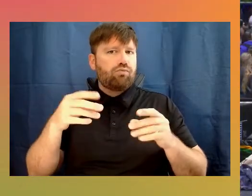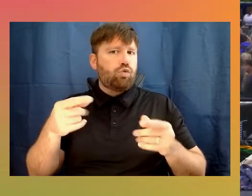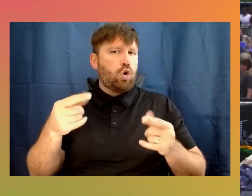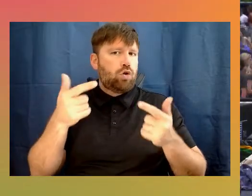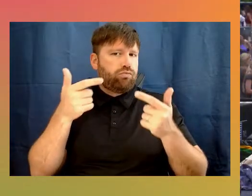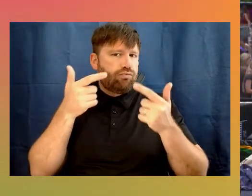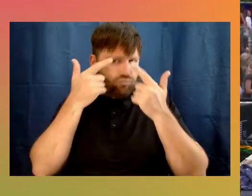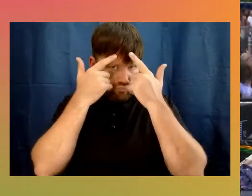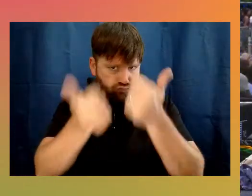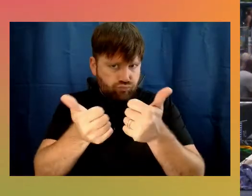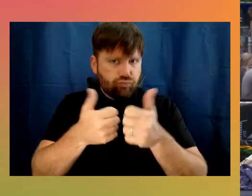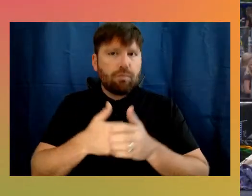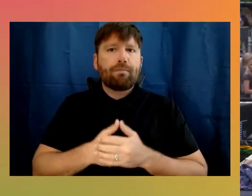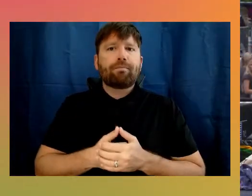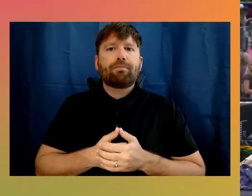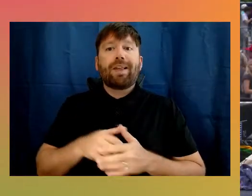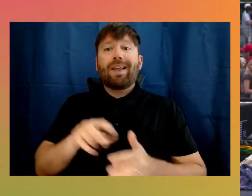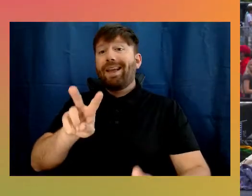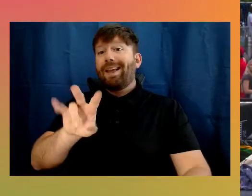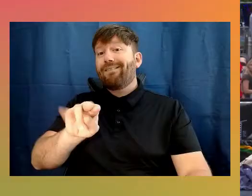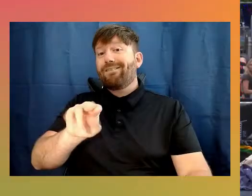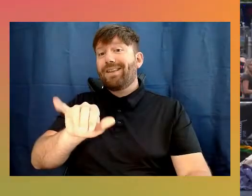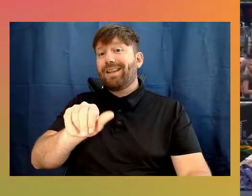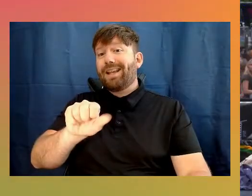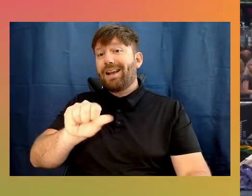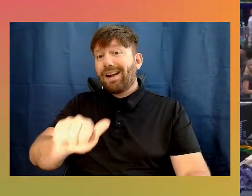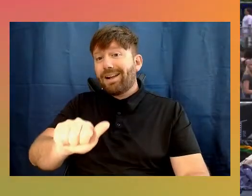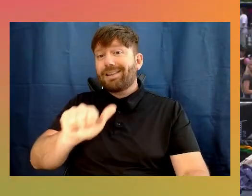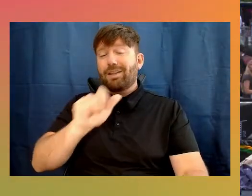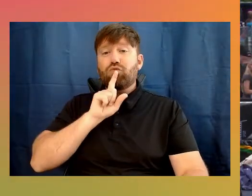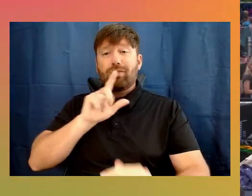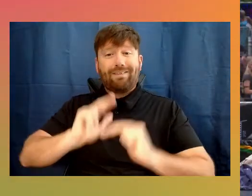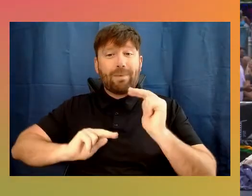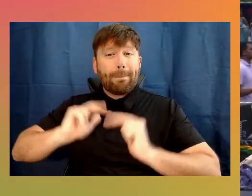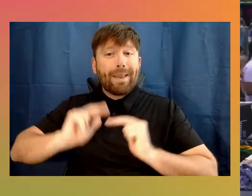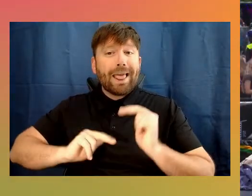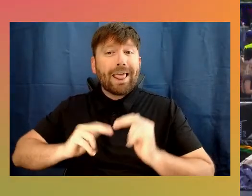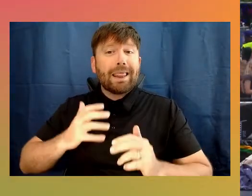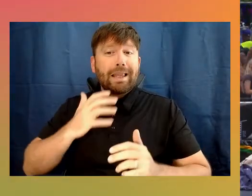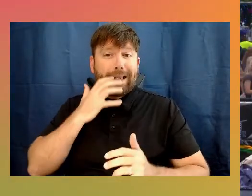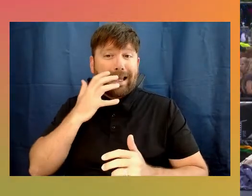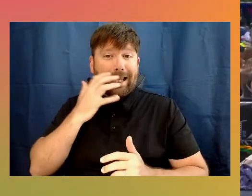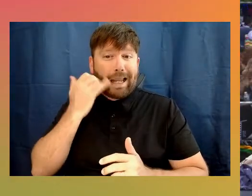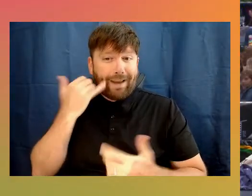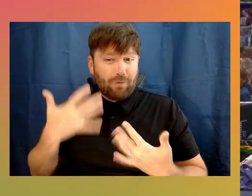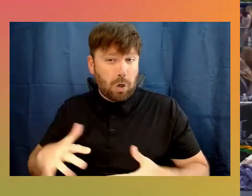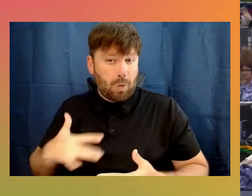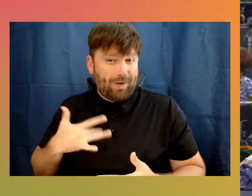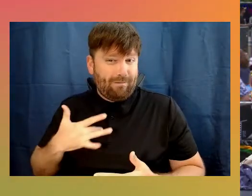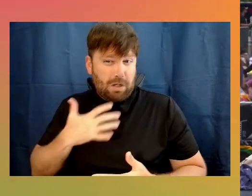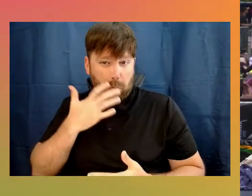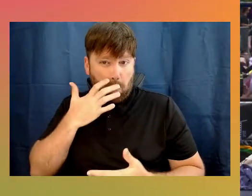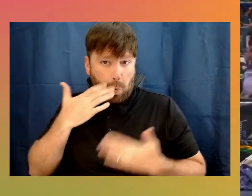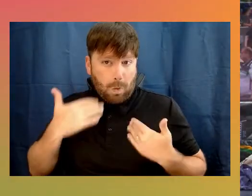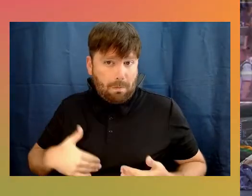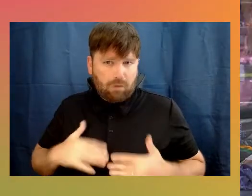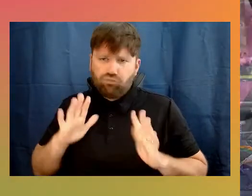VINYASA OR STRAIGHT TO DOWN DOG. VINYASA IS THERE TO BUILD HEAT. IF YOU ALREADY FEEL WARM YOU CAN